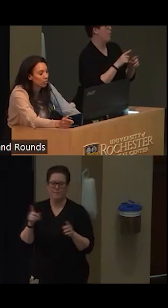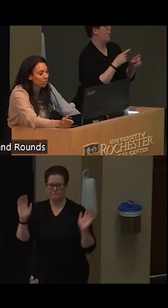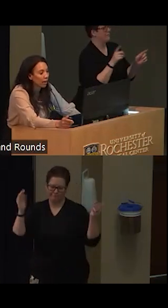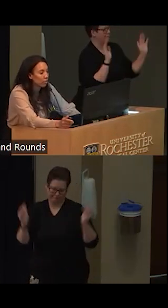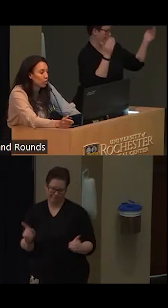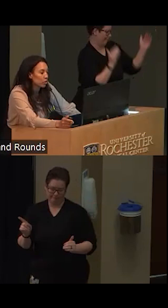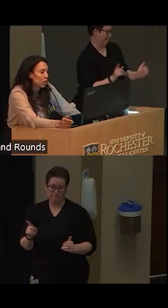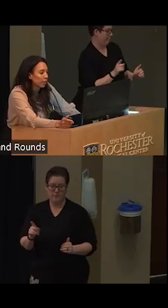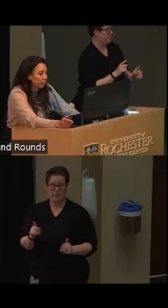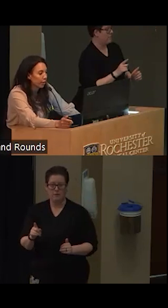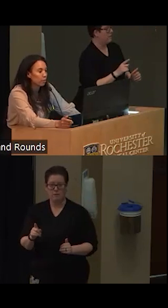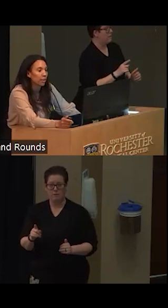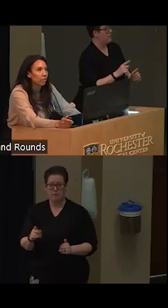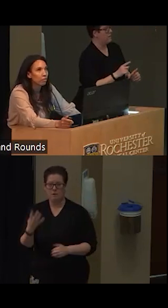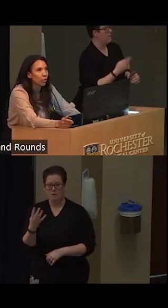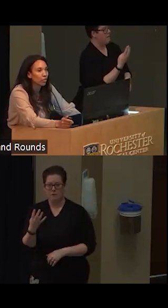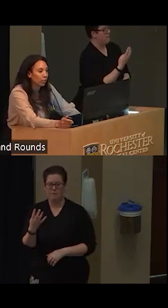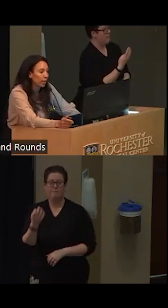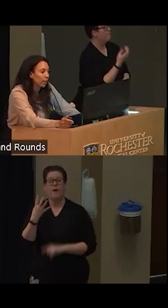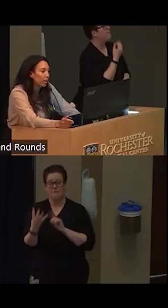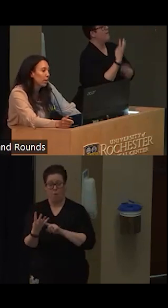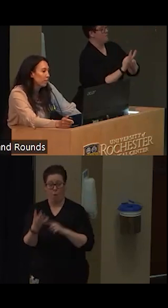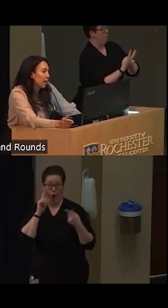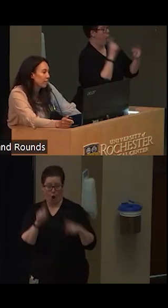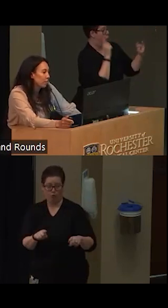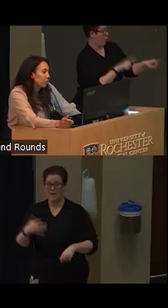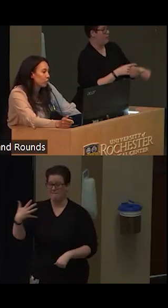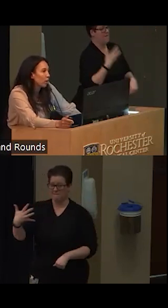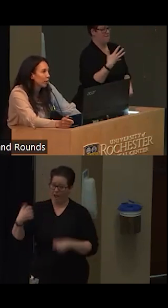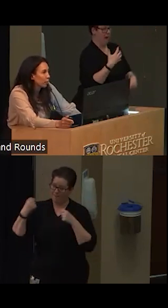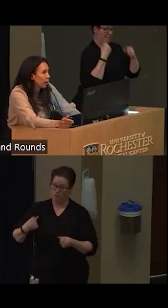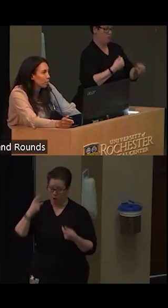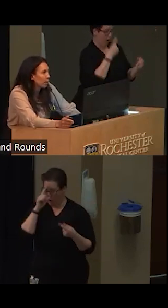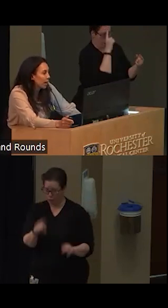see four and five four strongly agree or I'm sorry four is agree five is strongly agree but